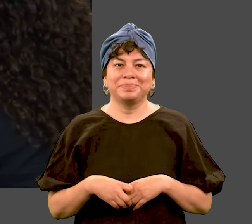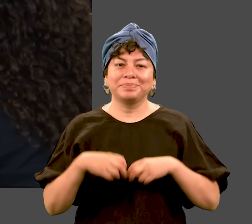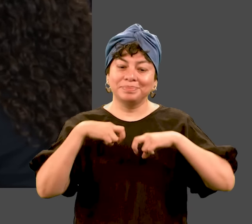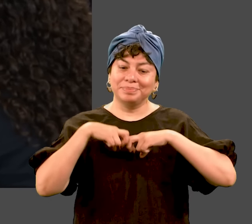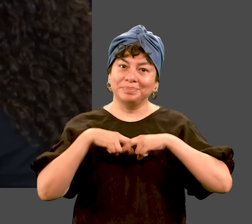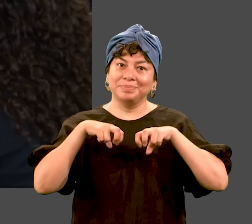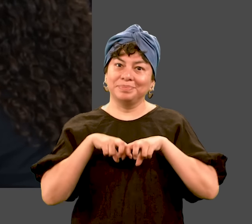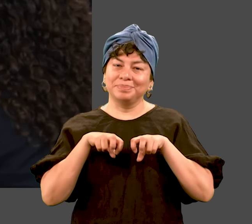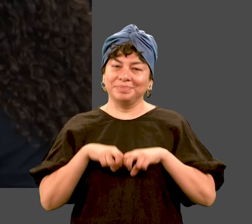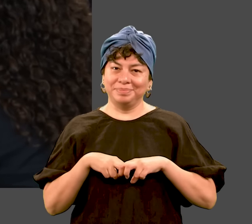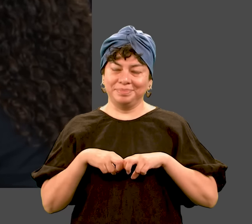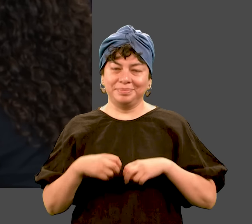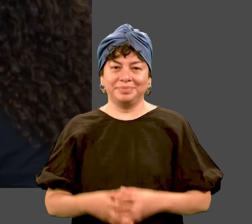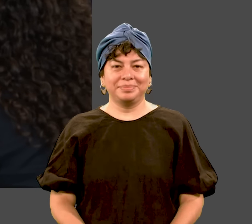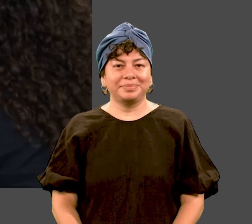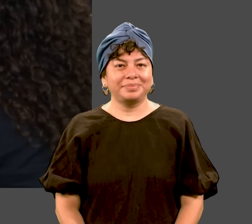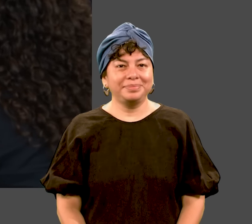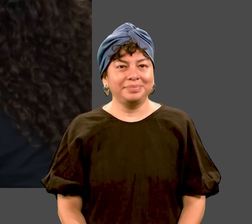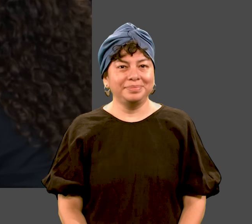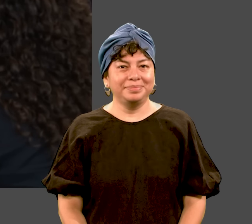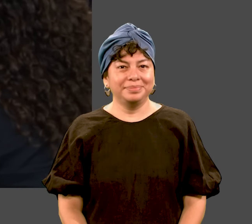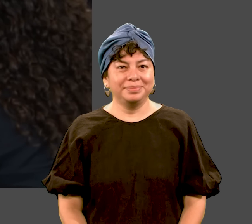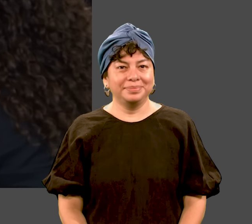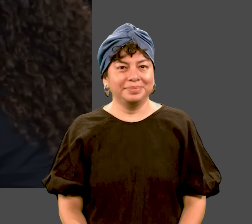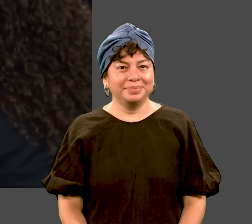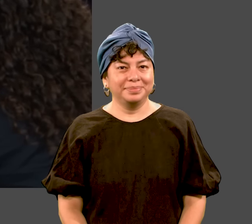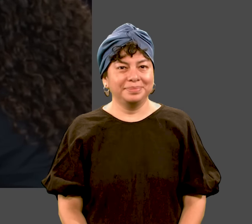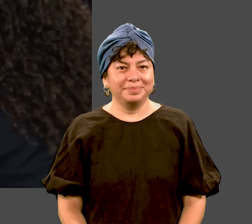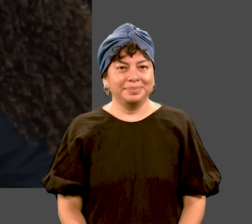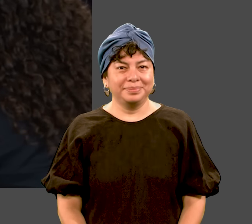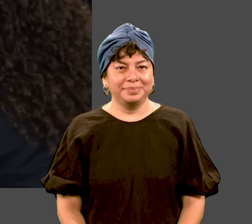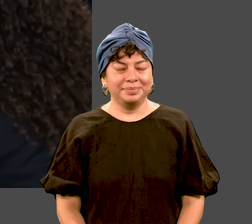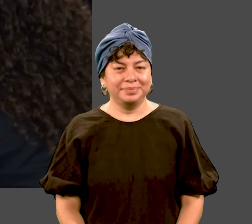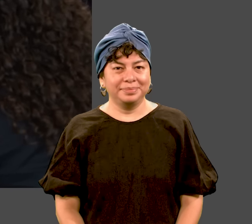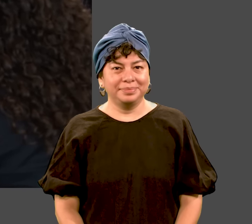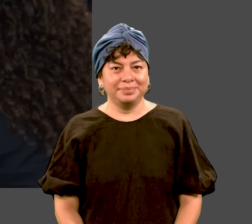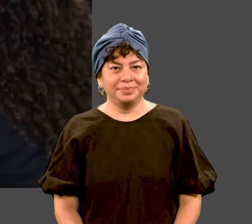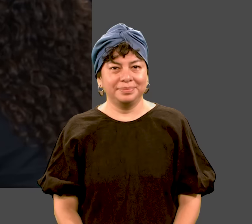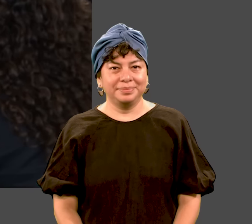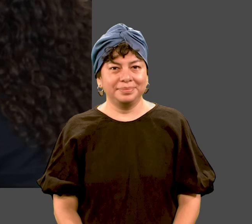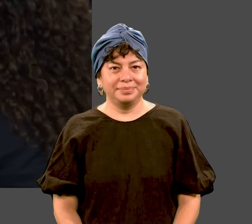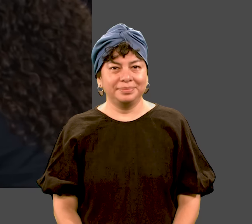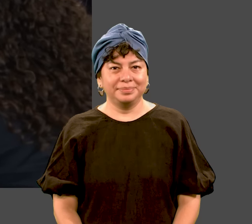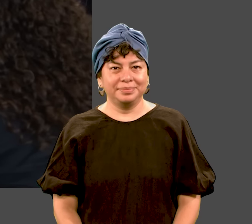in this Protactile three-way allows us all to know not only